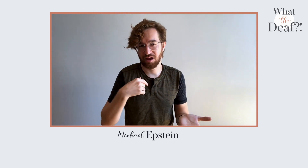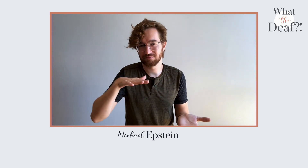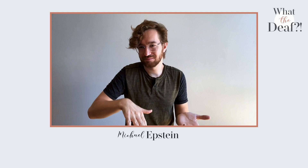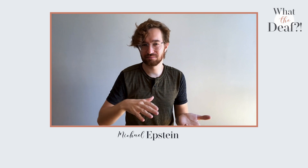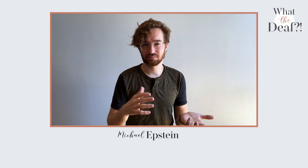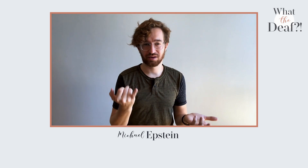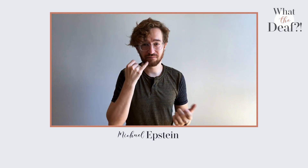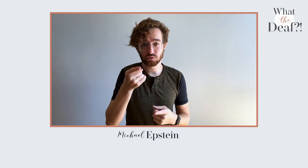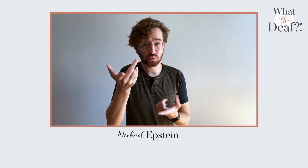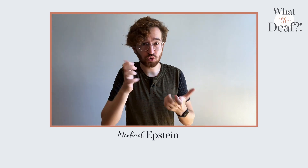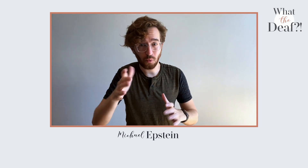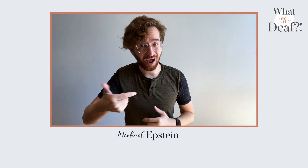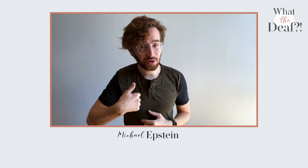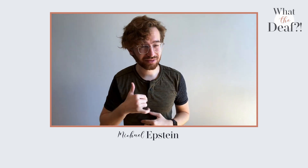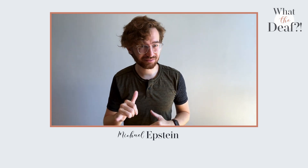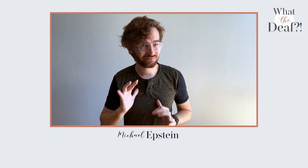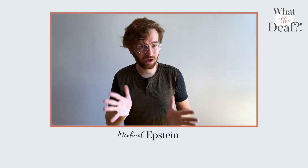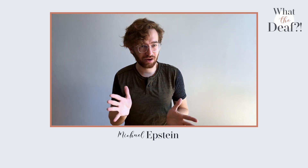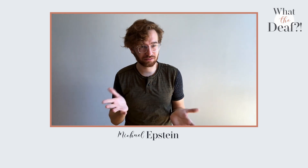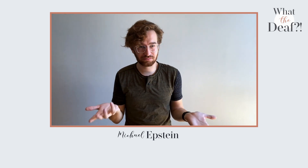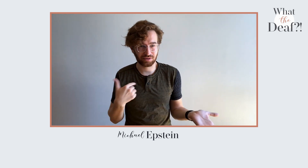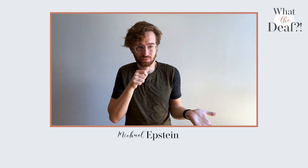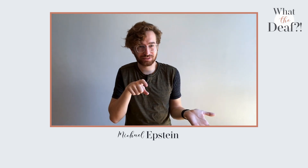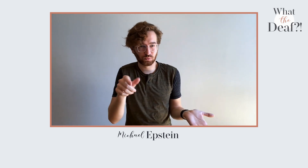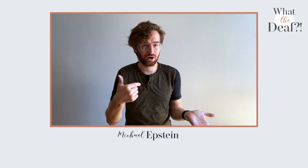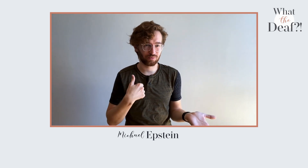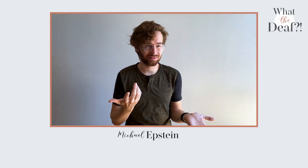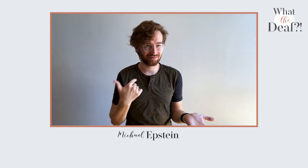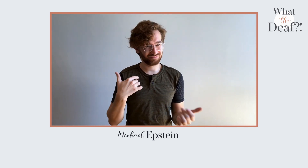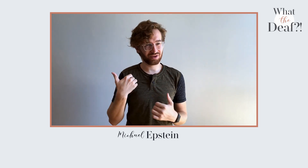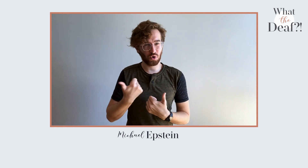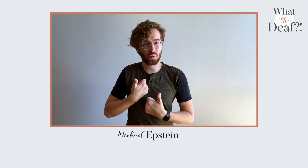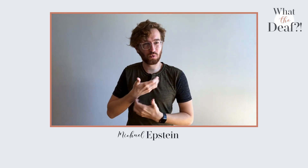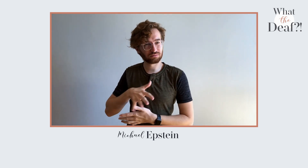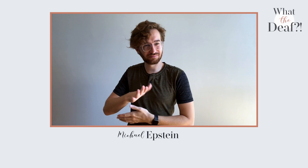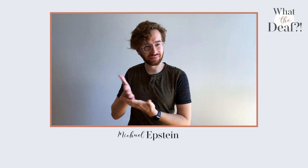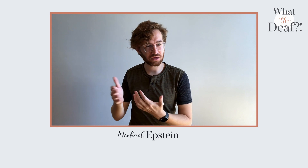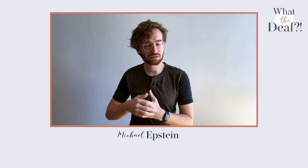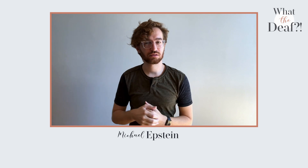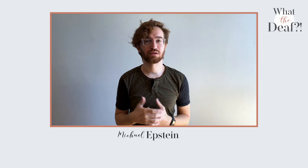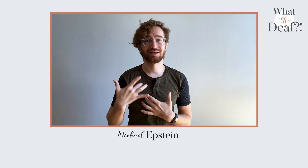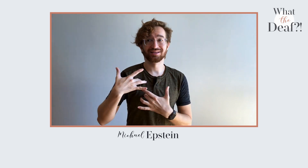And if you don't want to hire me for that reason, that's fine, then you don't need to hire me because I can do my own thing. I'm capable of that".